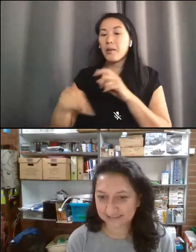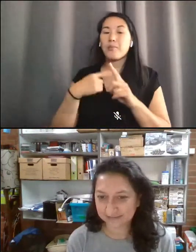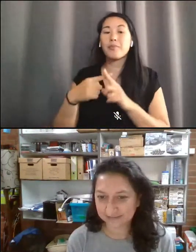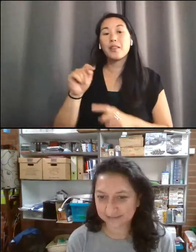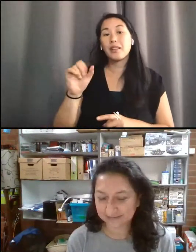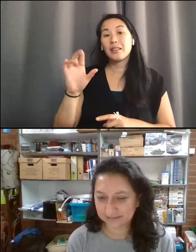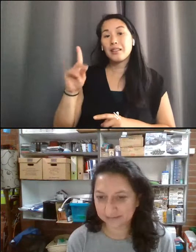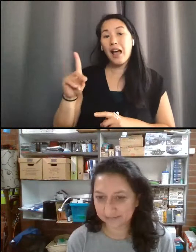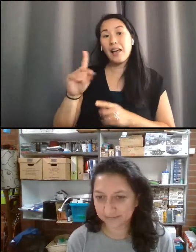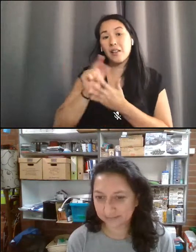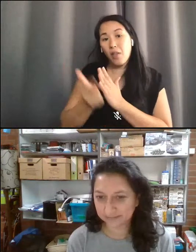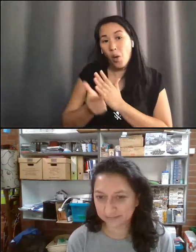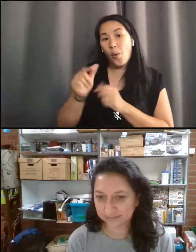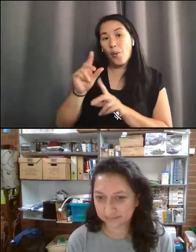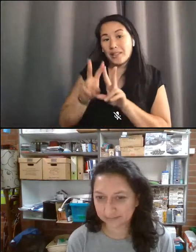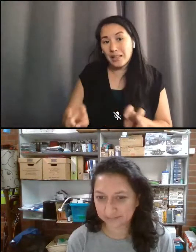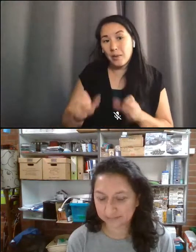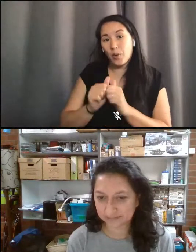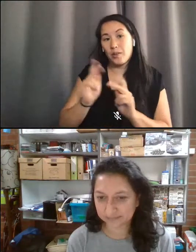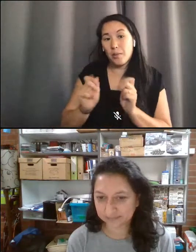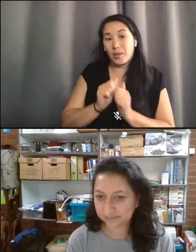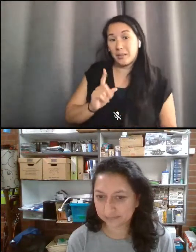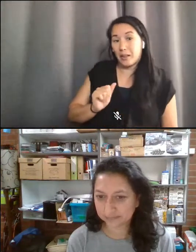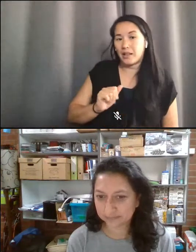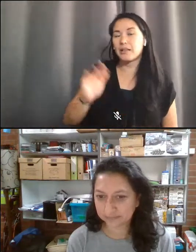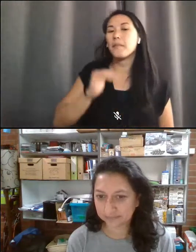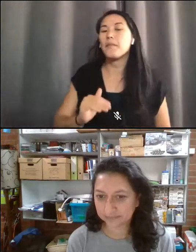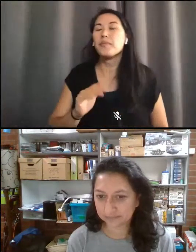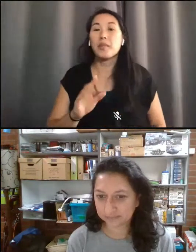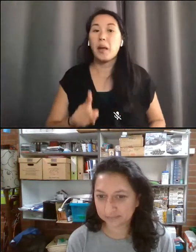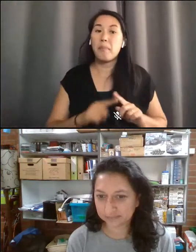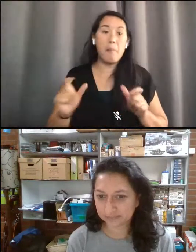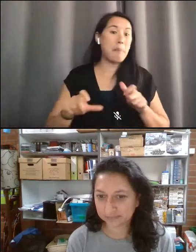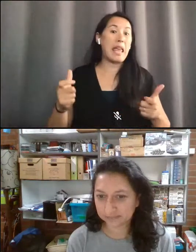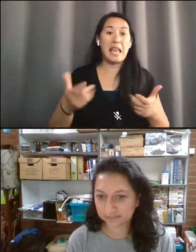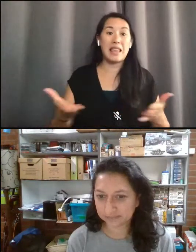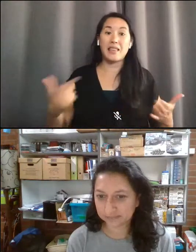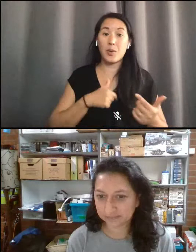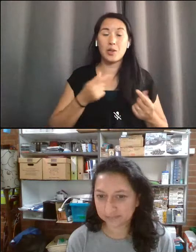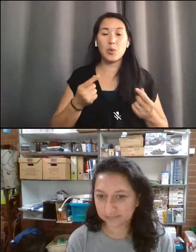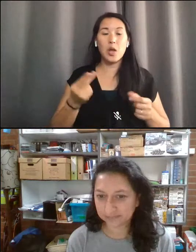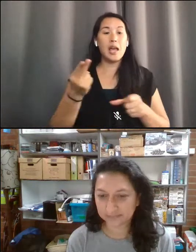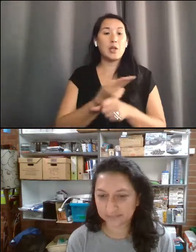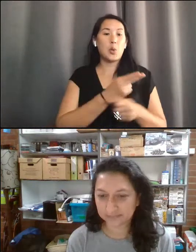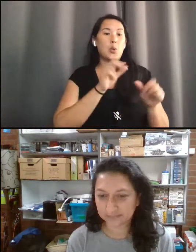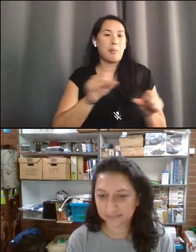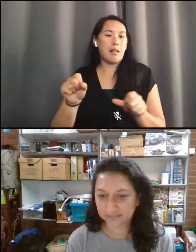disabilities but the big uh real win is when we do usability studies with people with disabilities